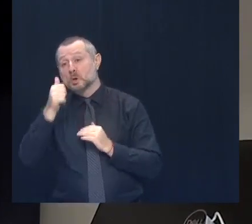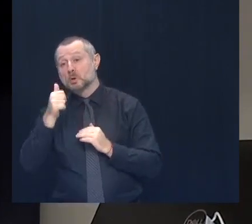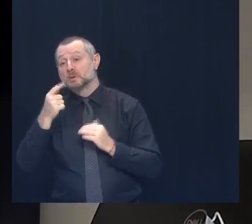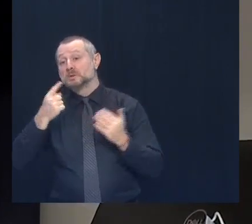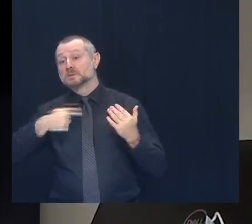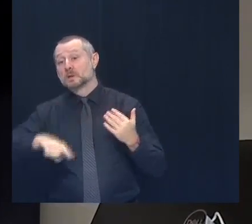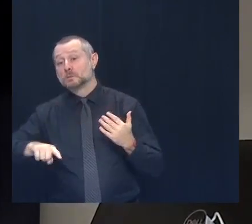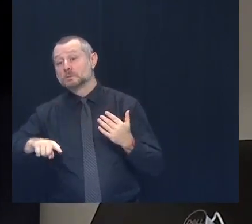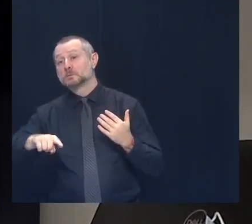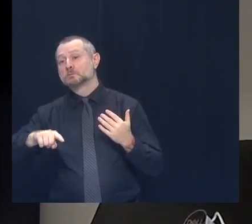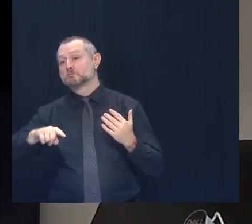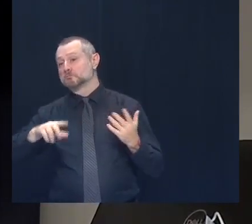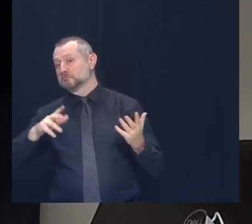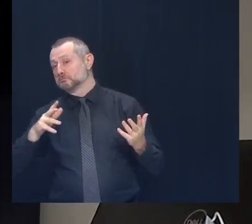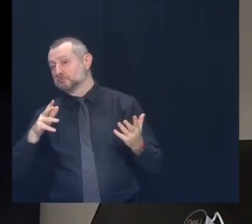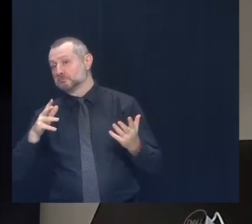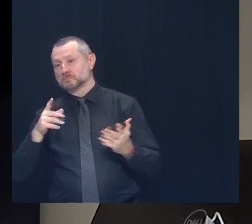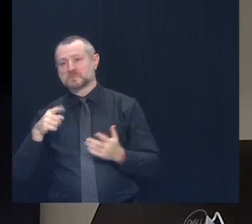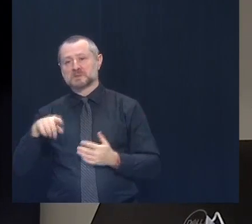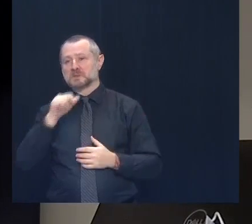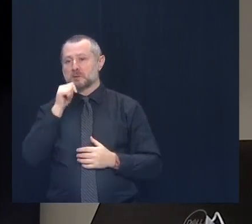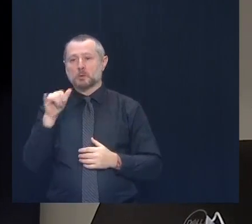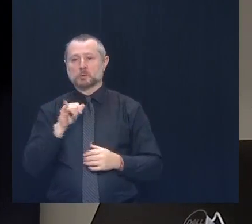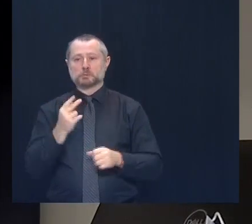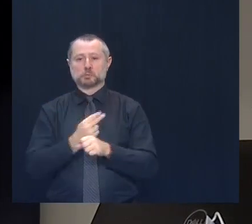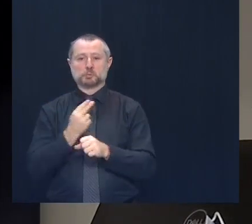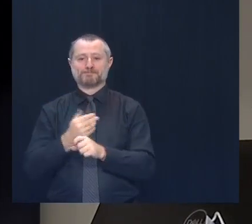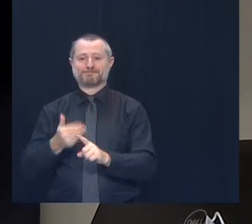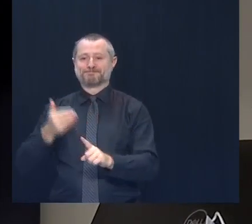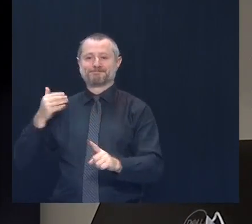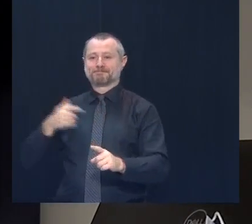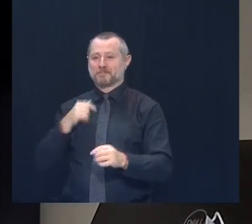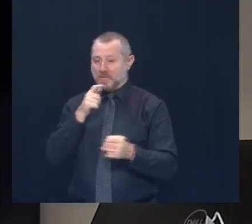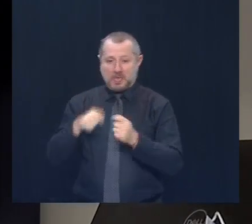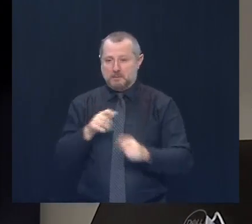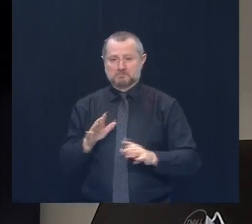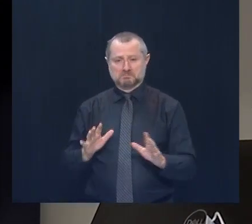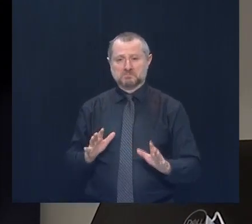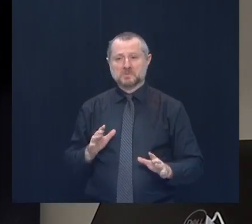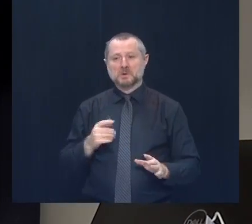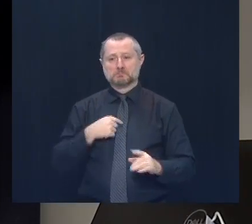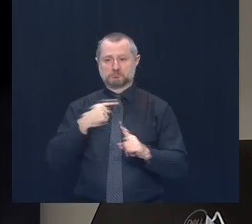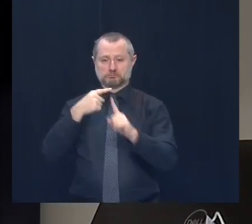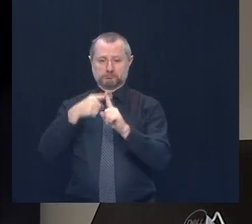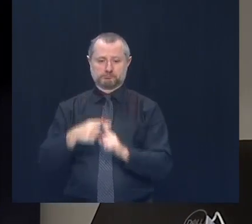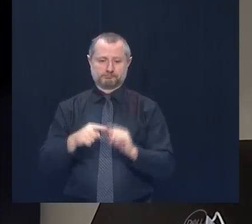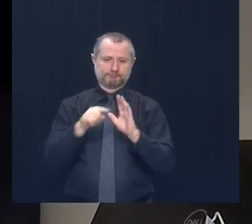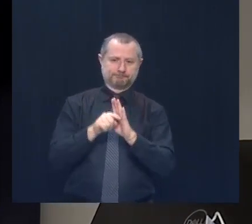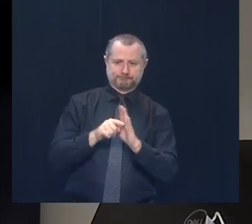OUR NUMBER IS 2.7%. THA( NUMBER IS!U 2.7% TODAY AND A MONTSU#ROM NOW OR A WEEK FROM